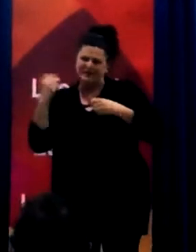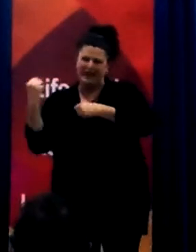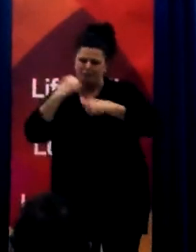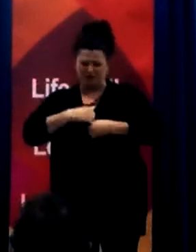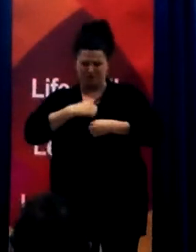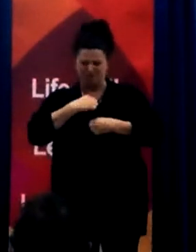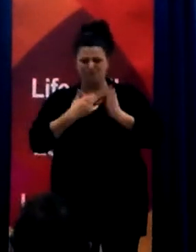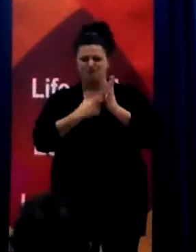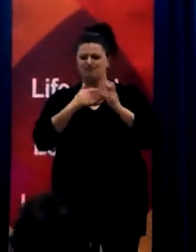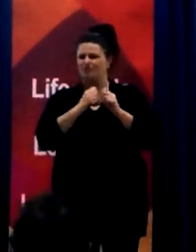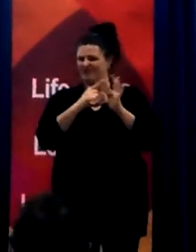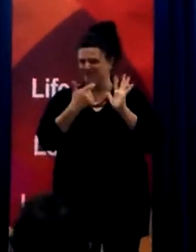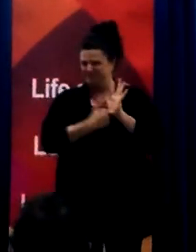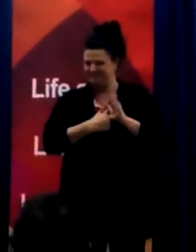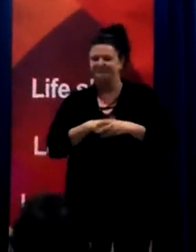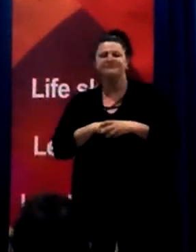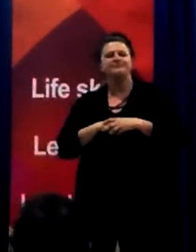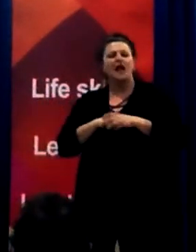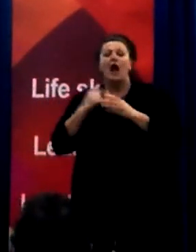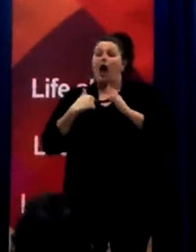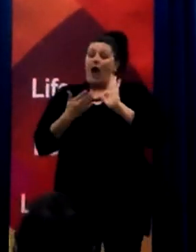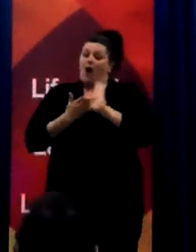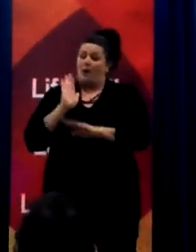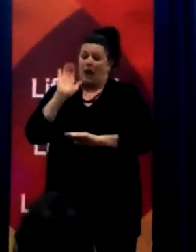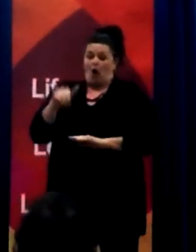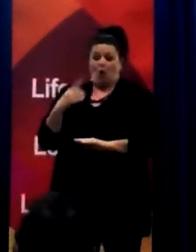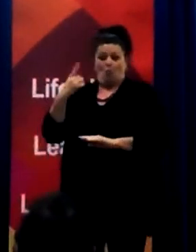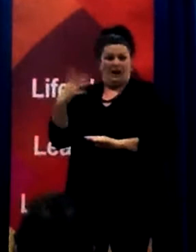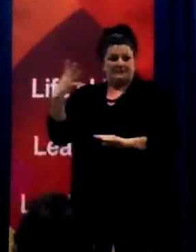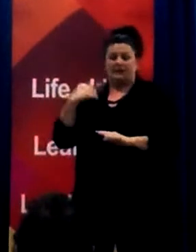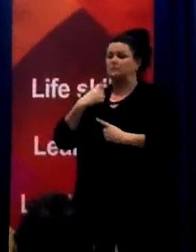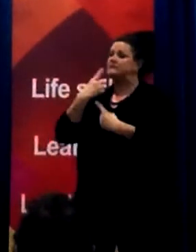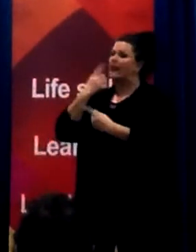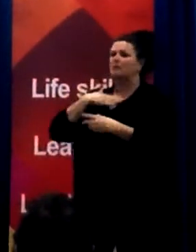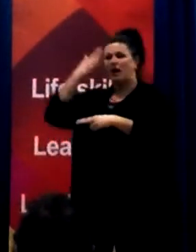I came home one day and told my parents about a topic I did in my science class and they